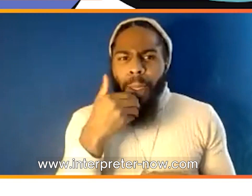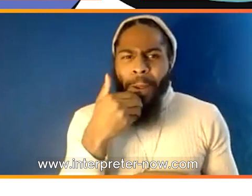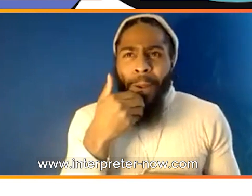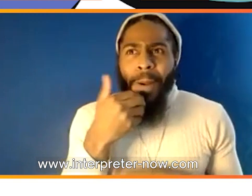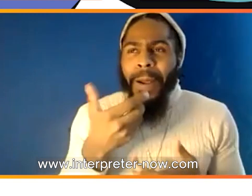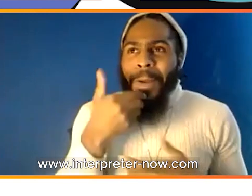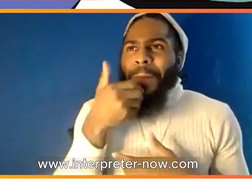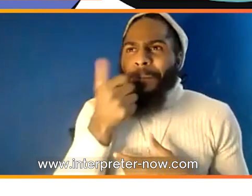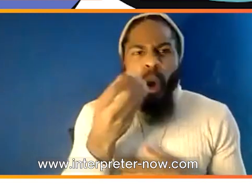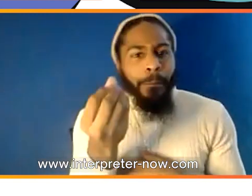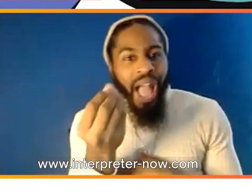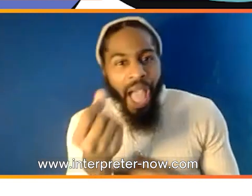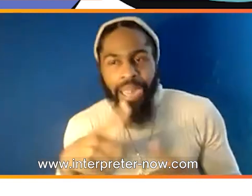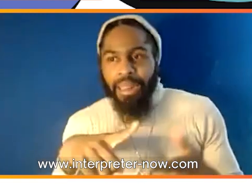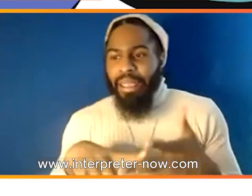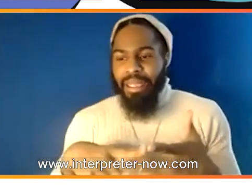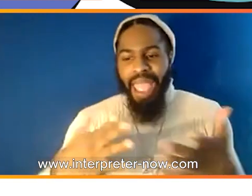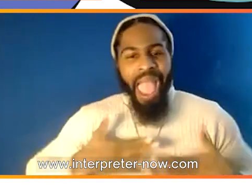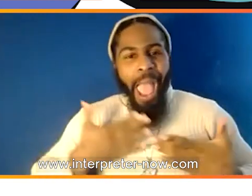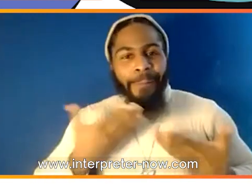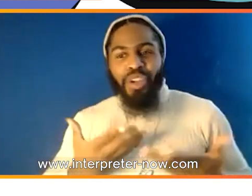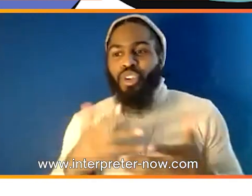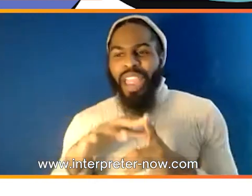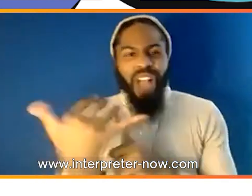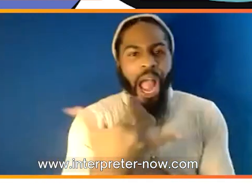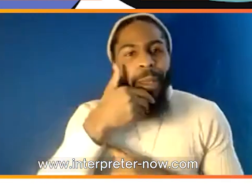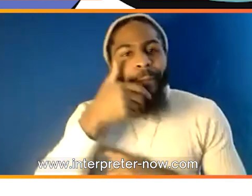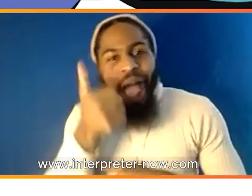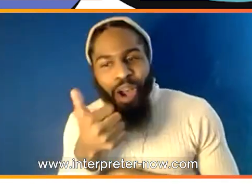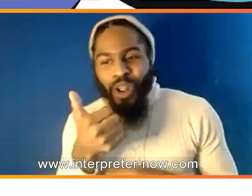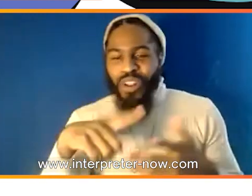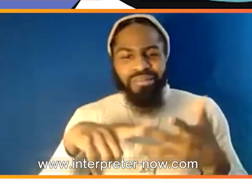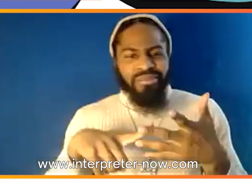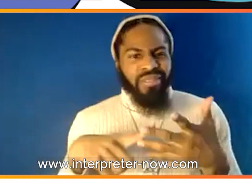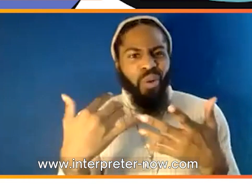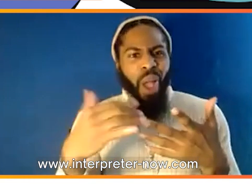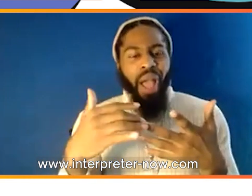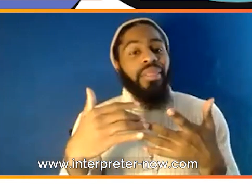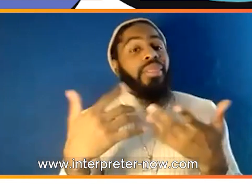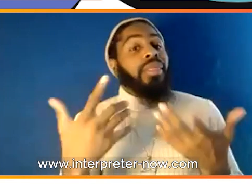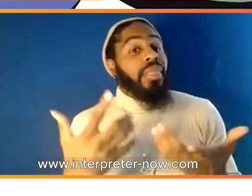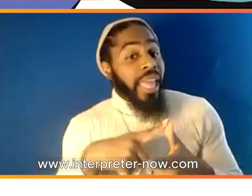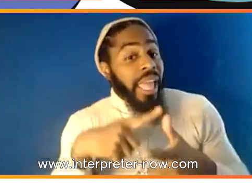It makes it happier. It makes me a better leader. It makes me a better individual contributor." Then the ball starts rolling.